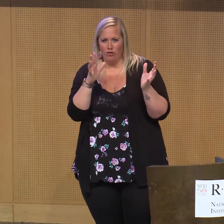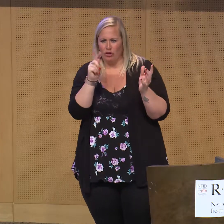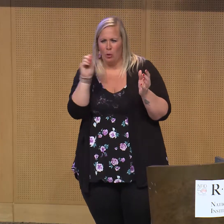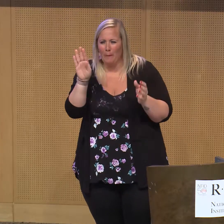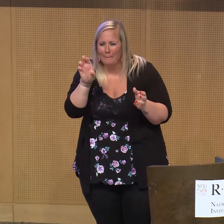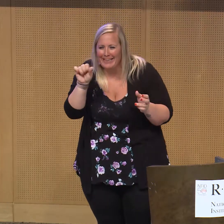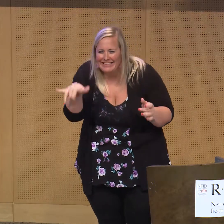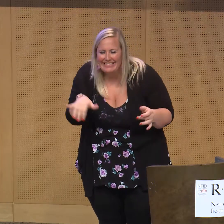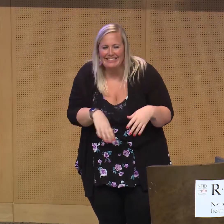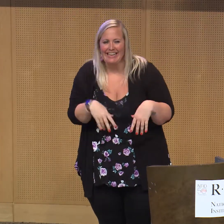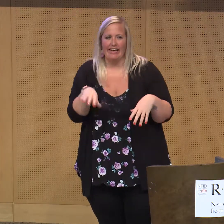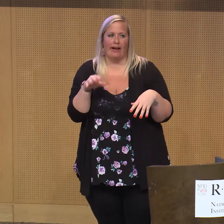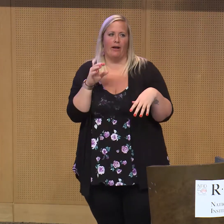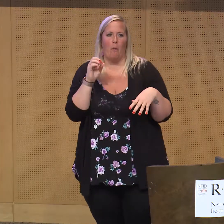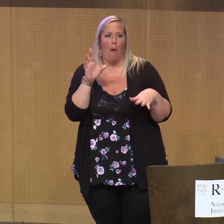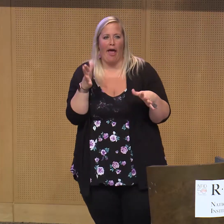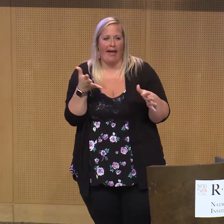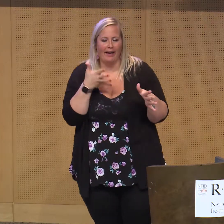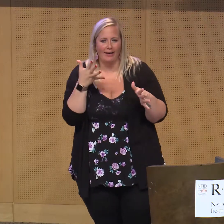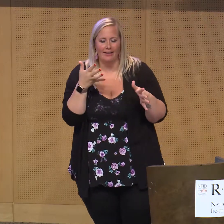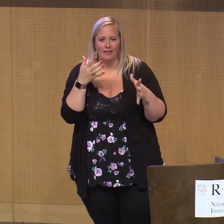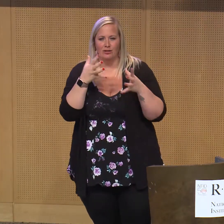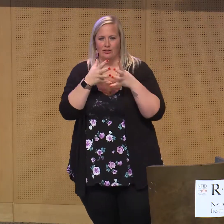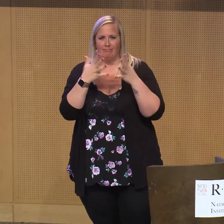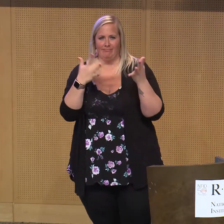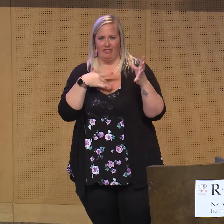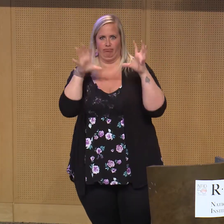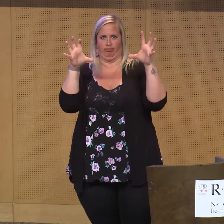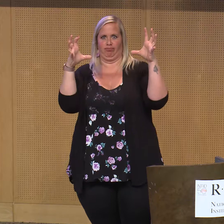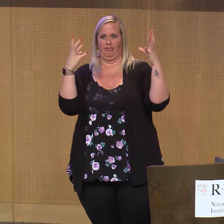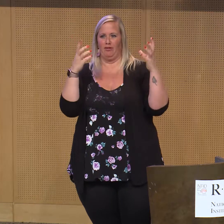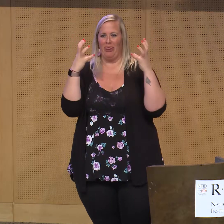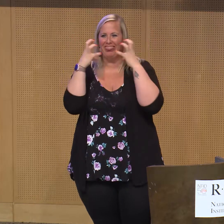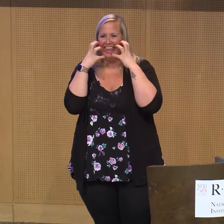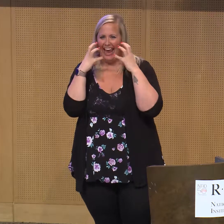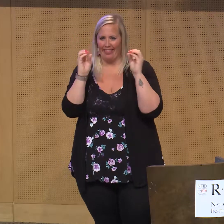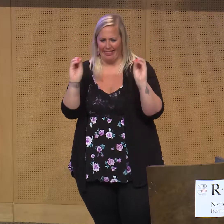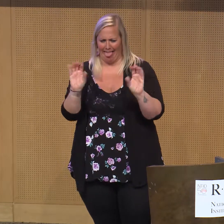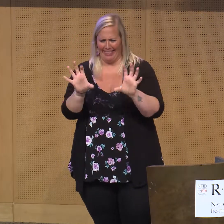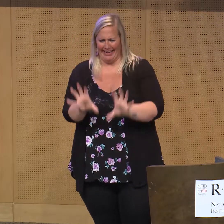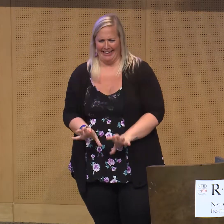and looks appropriate and that it's not too busy. I don't want it to be content-heavy at the top